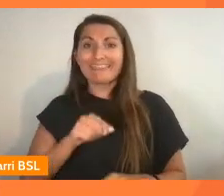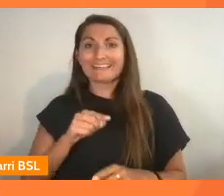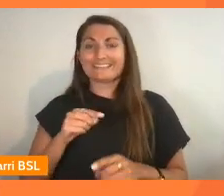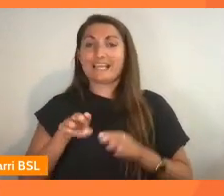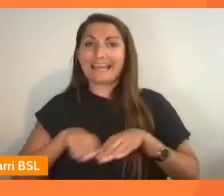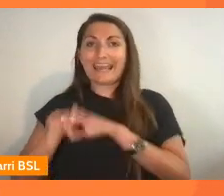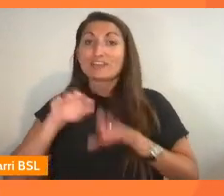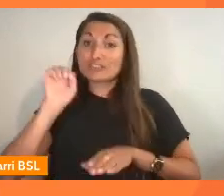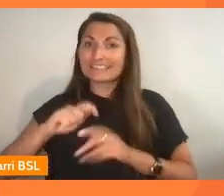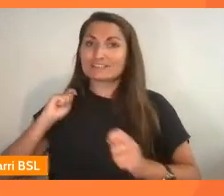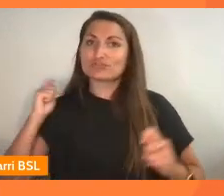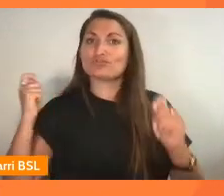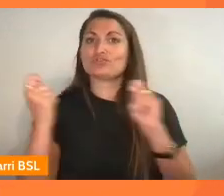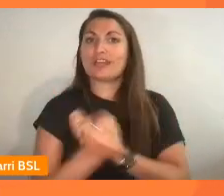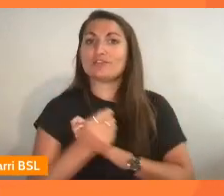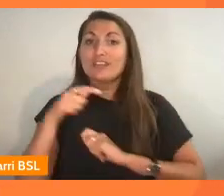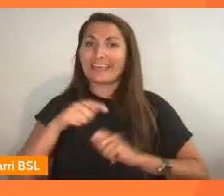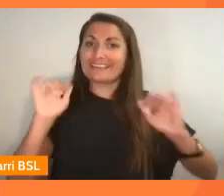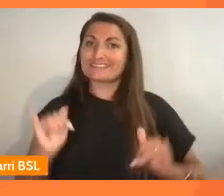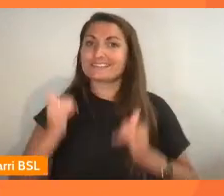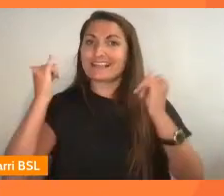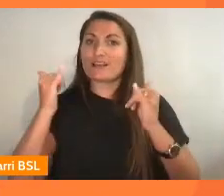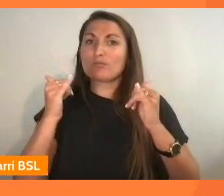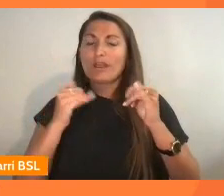and a celebration of multi-culturalism.